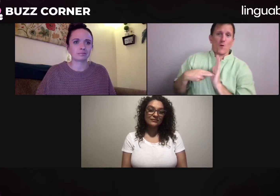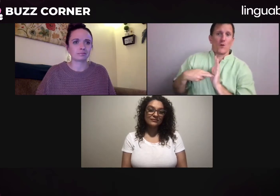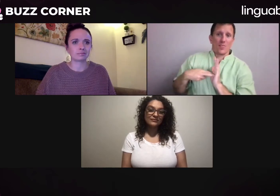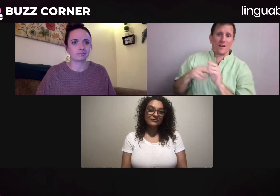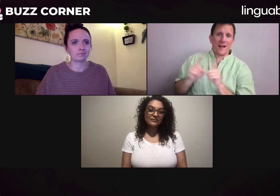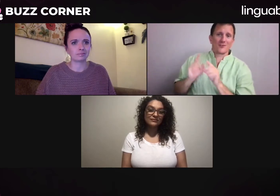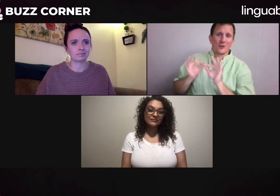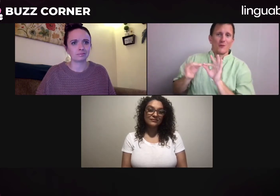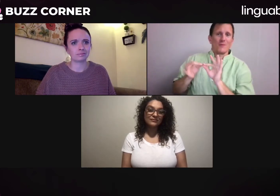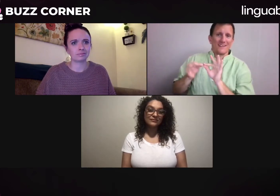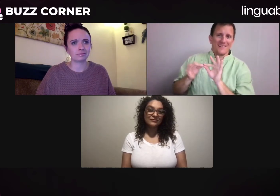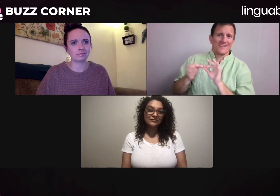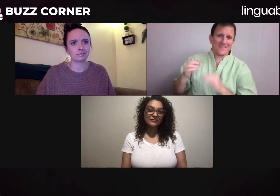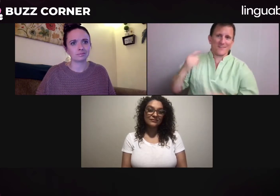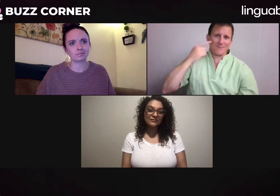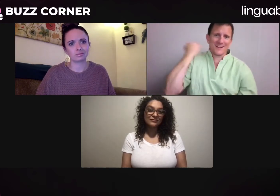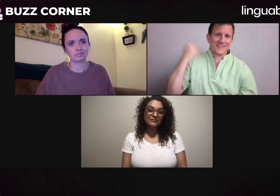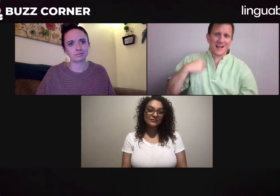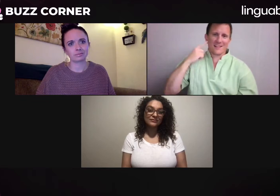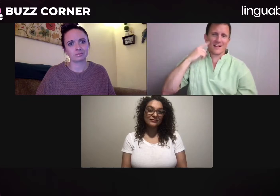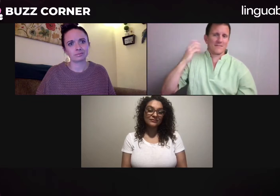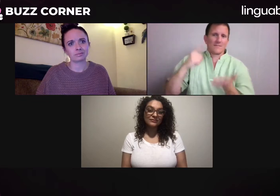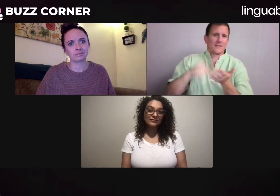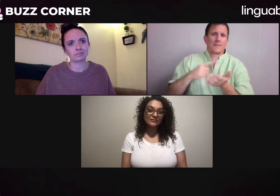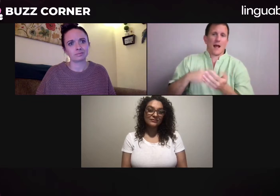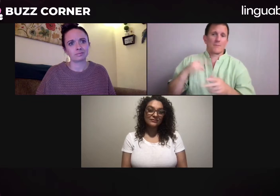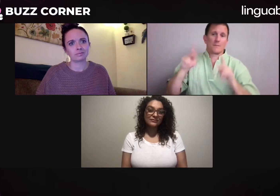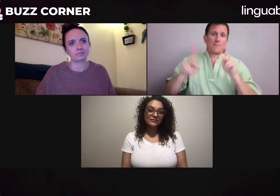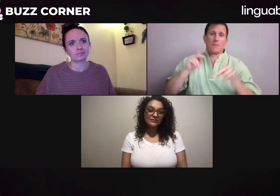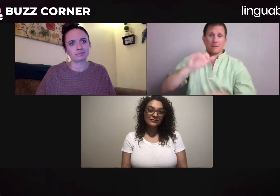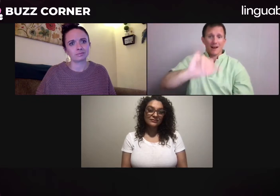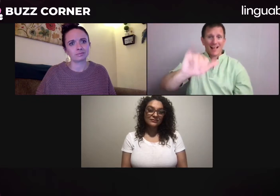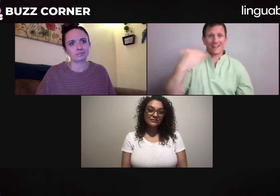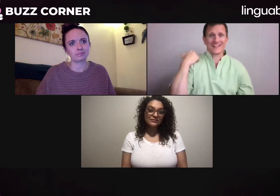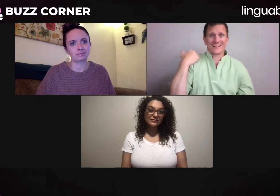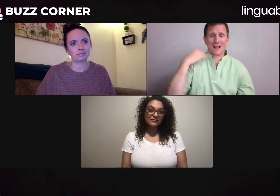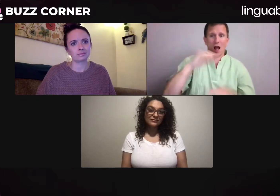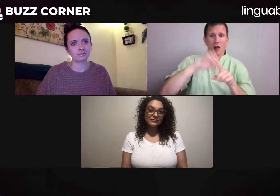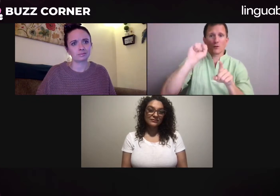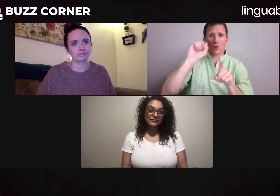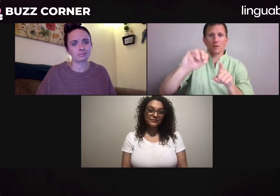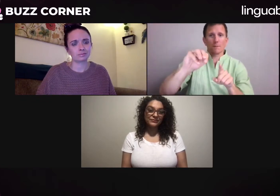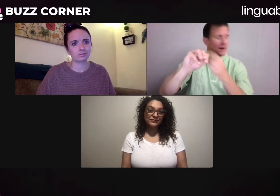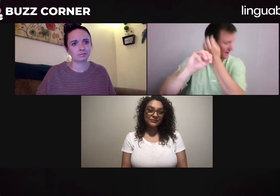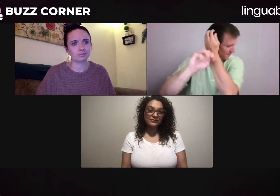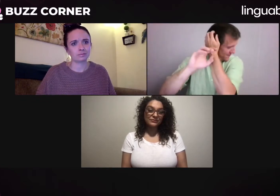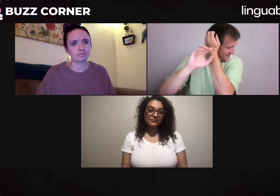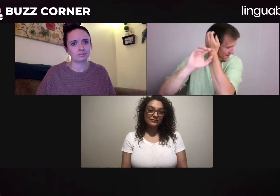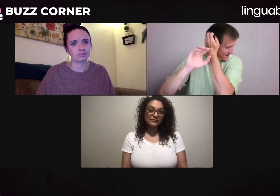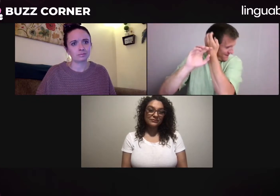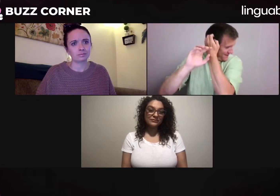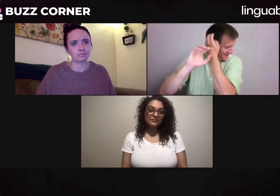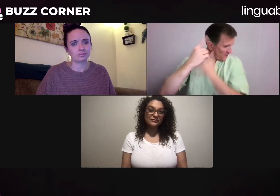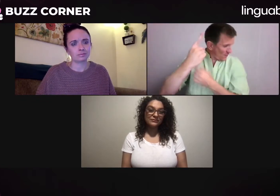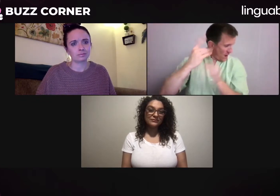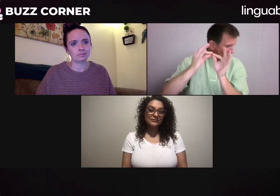All interpreters need to understand their role as interpreters, because I think that sometimes people, like what happened recently on social media.